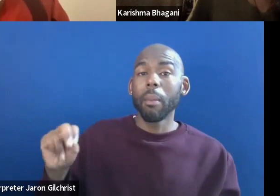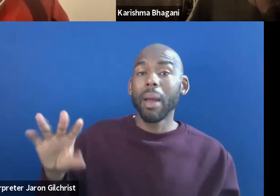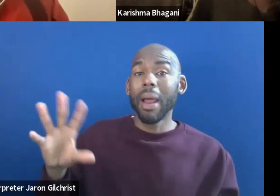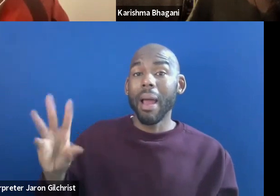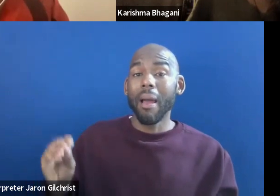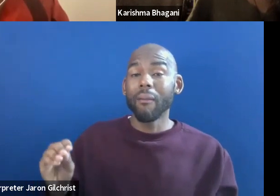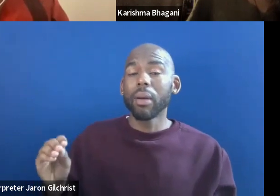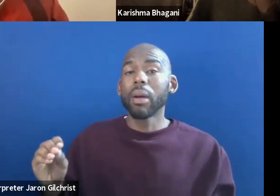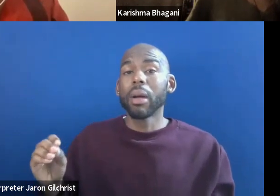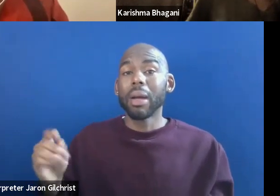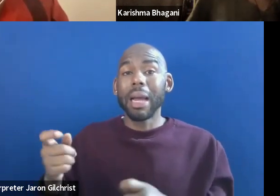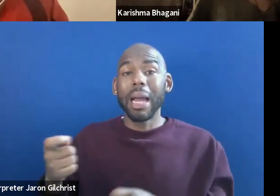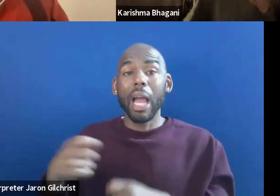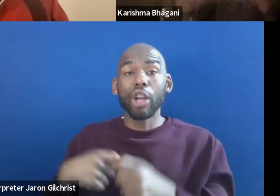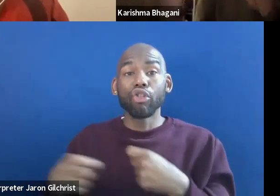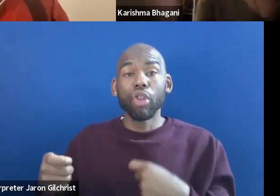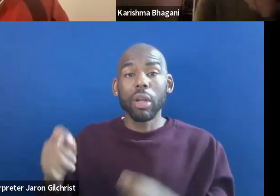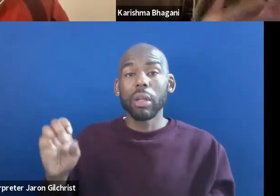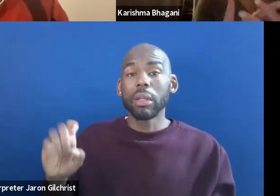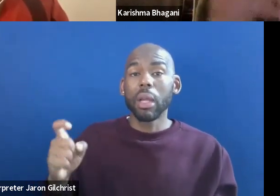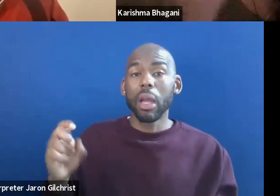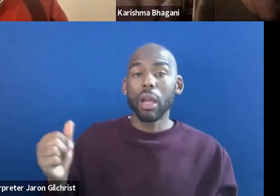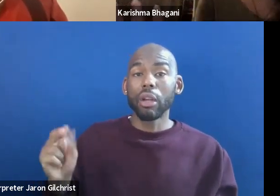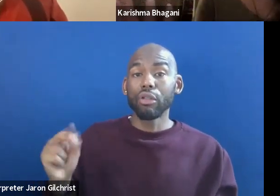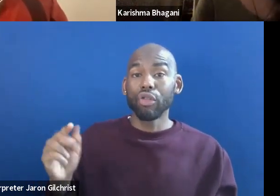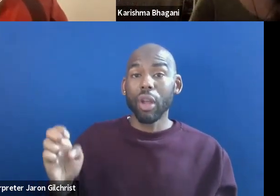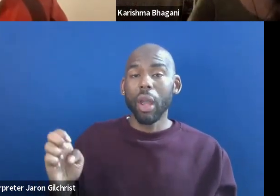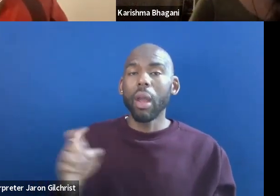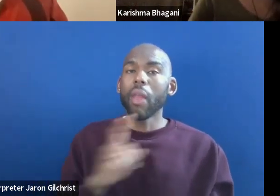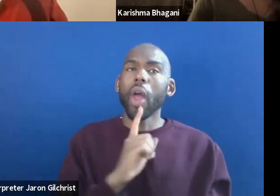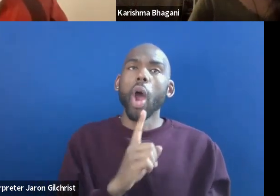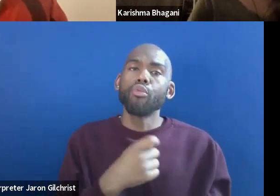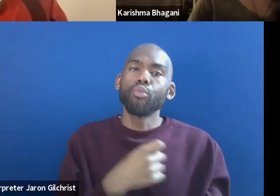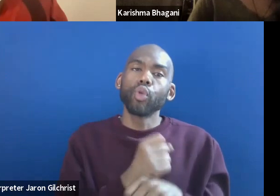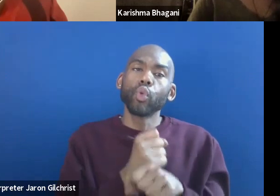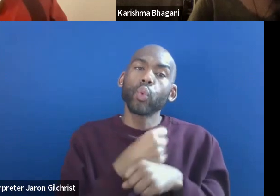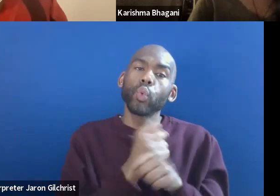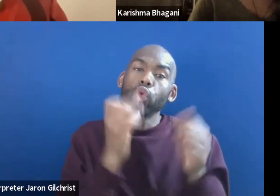which is they're not really producing as much as they are a presenting platform but it works out